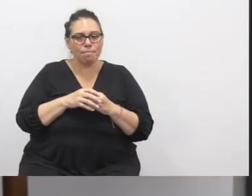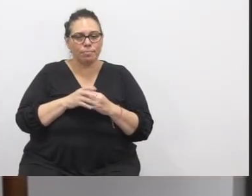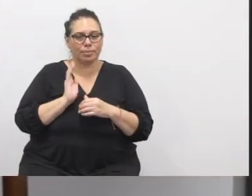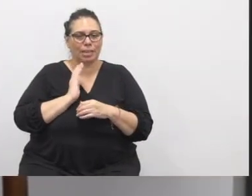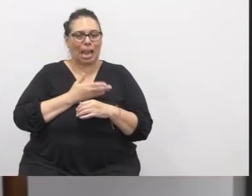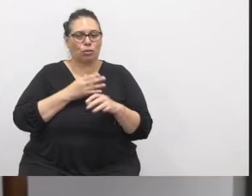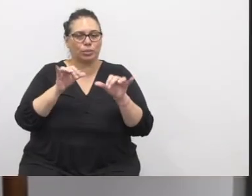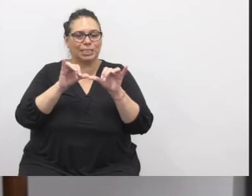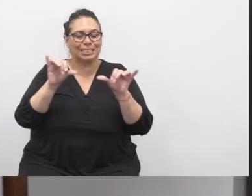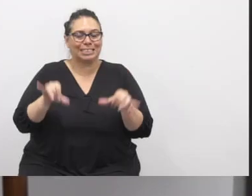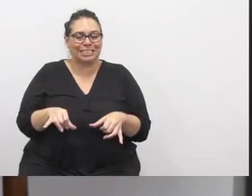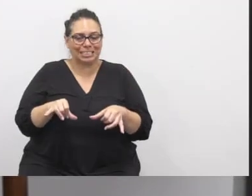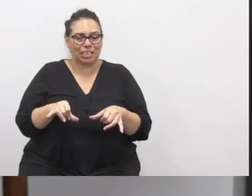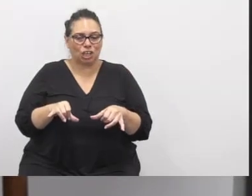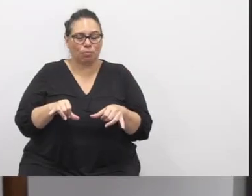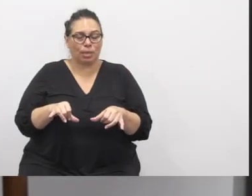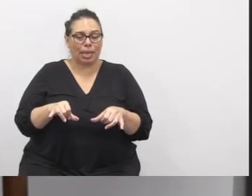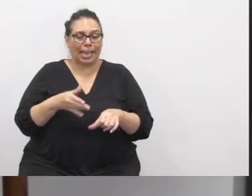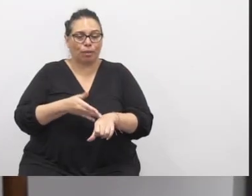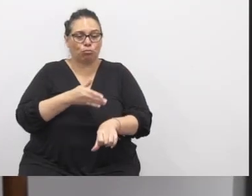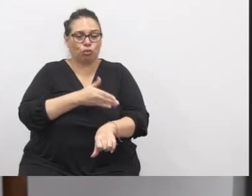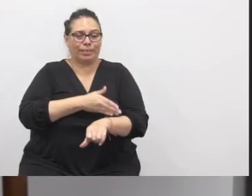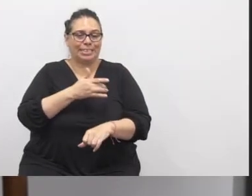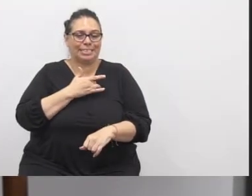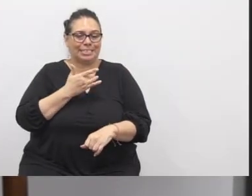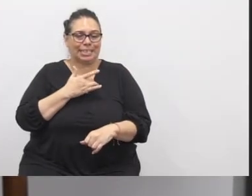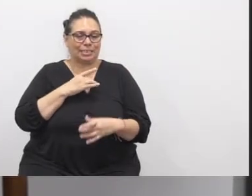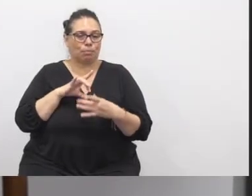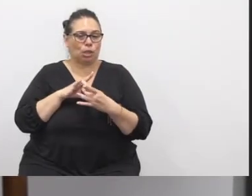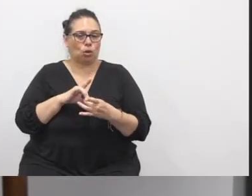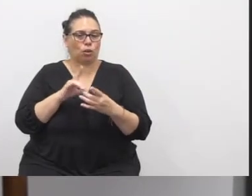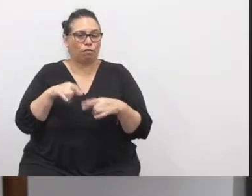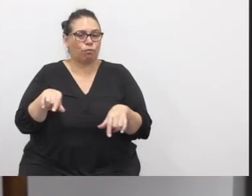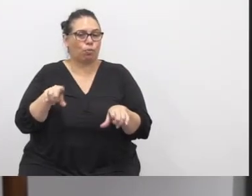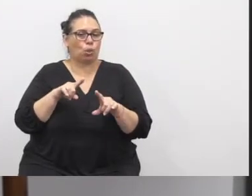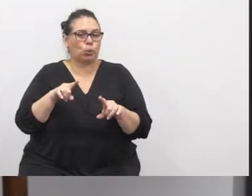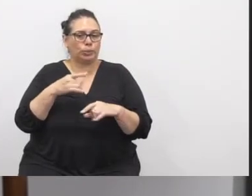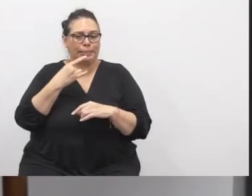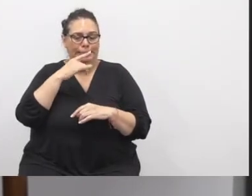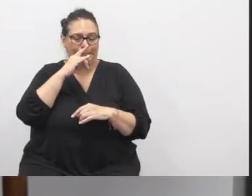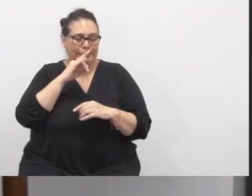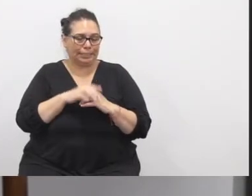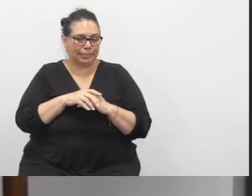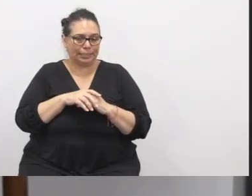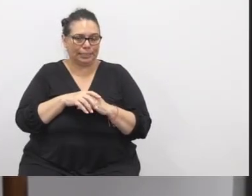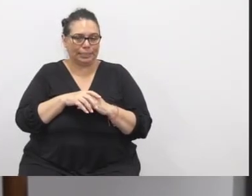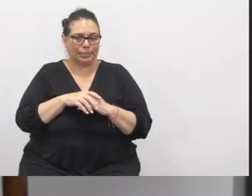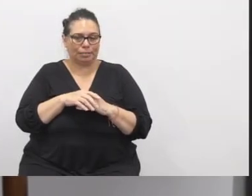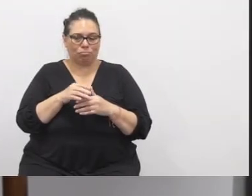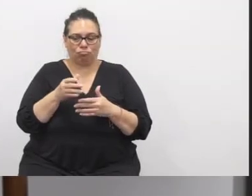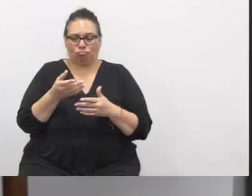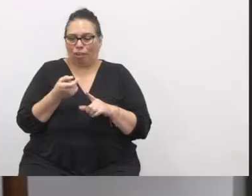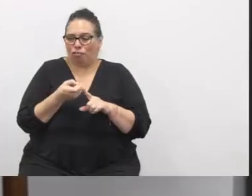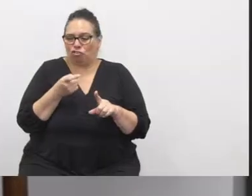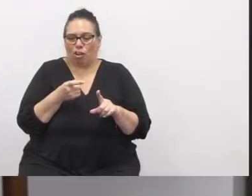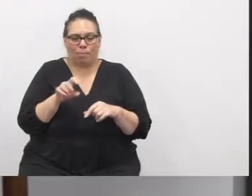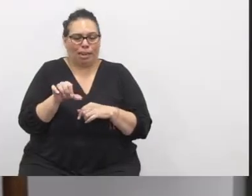improving the sense of belonging for those kids when they're coming from a new district, a new town, a new state?